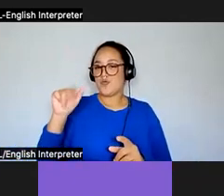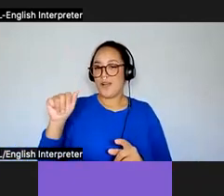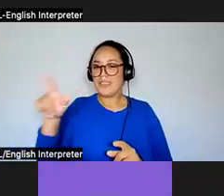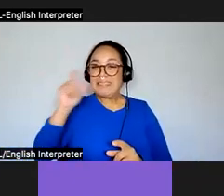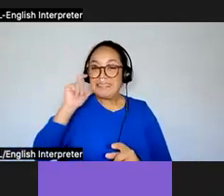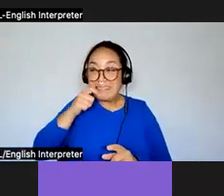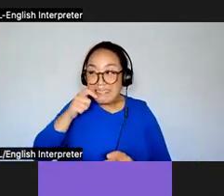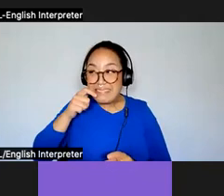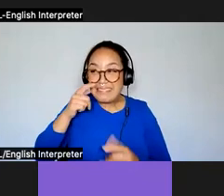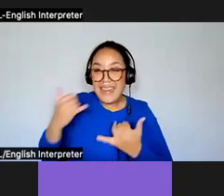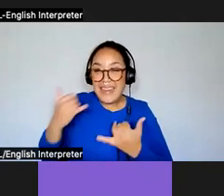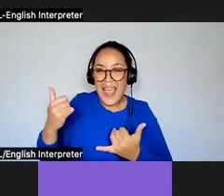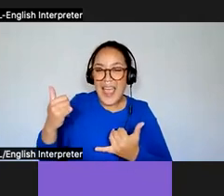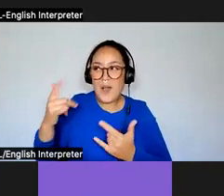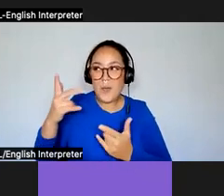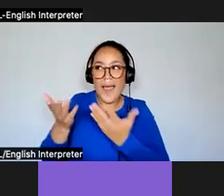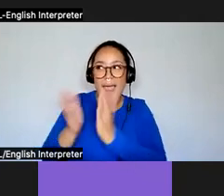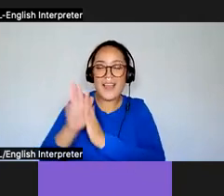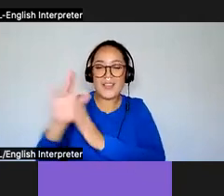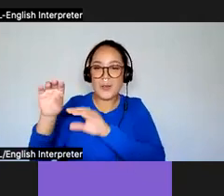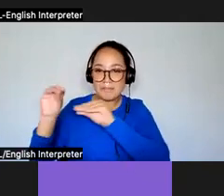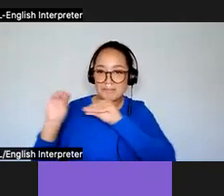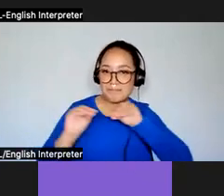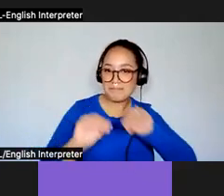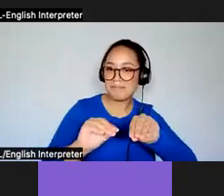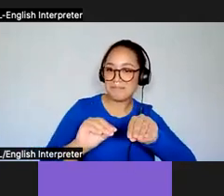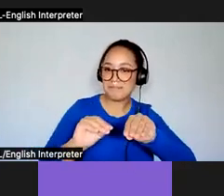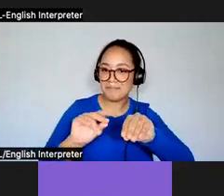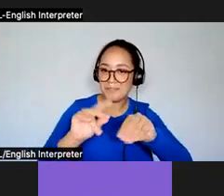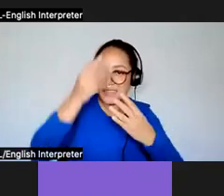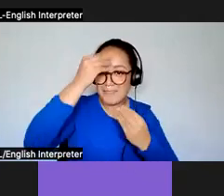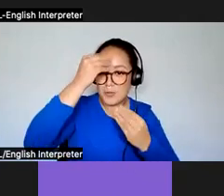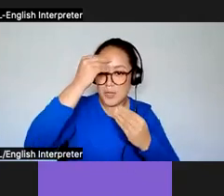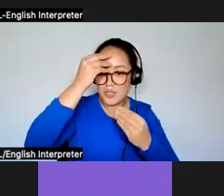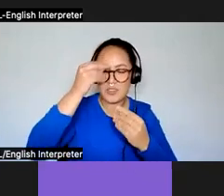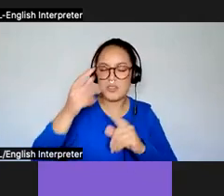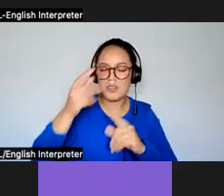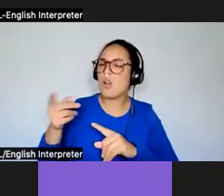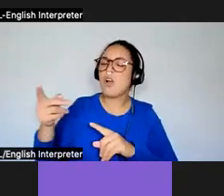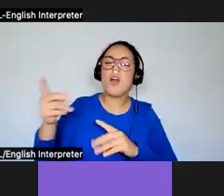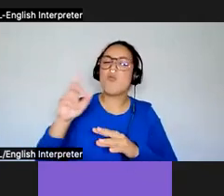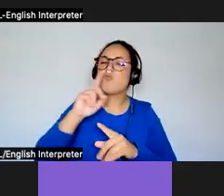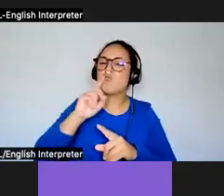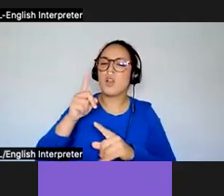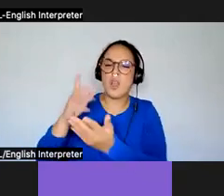And who is wholly and solely responsible for putting together this wonderful PowerPoint presentation.